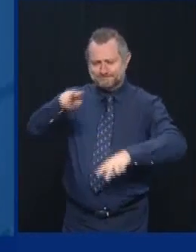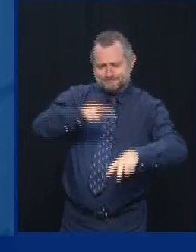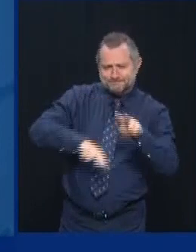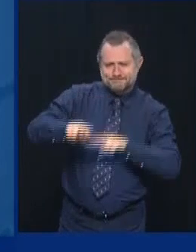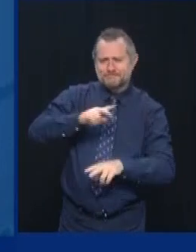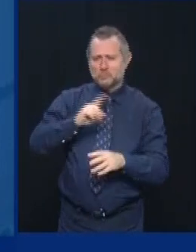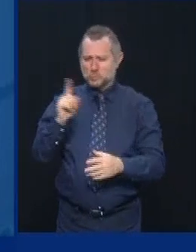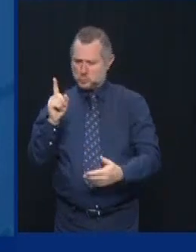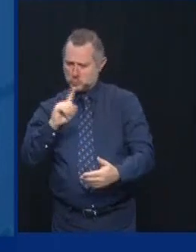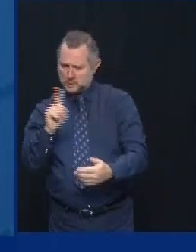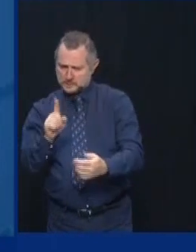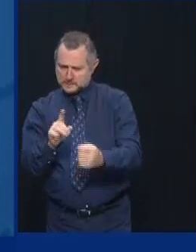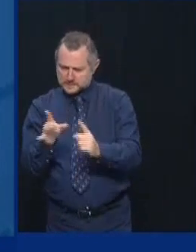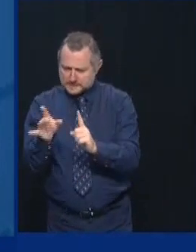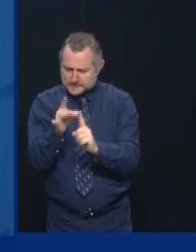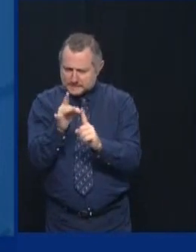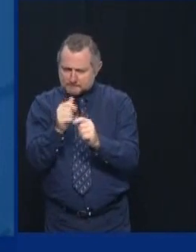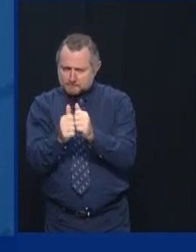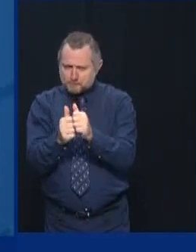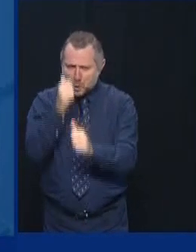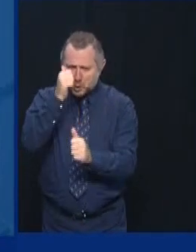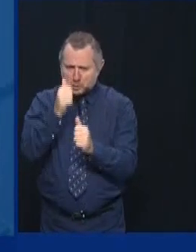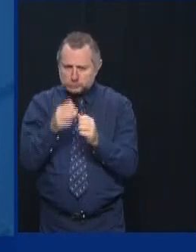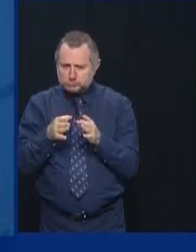WE CAN REFINE THAT. IT TAKES SOME REVIEW AND ANALYSIS.